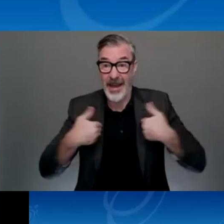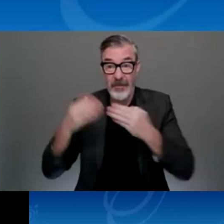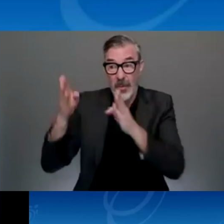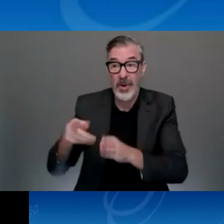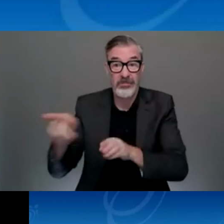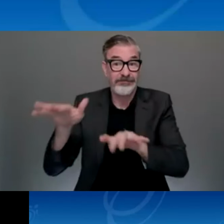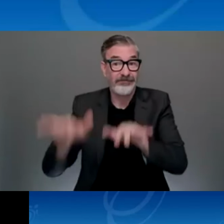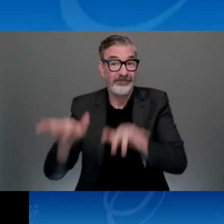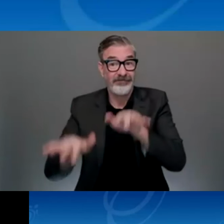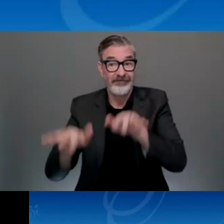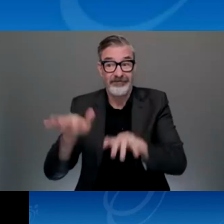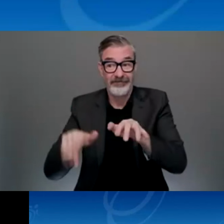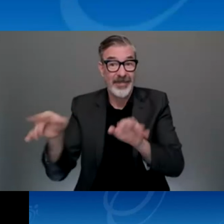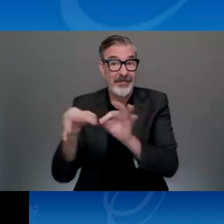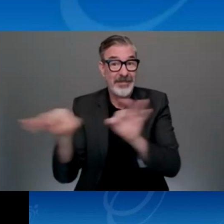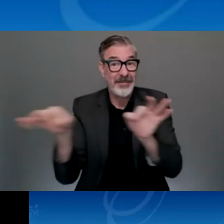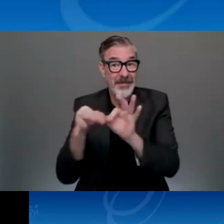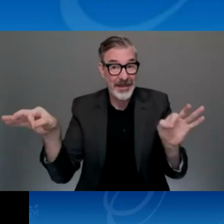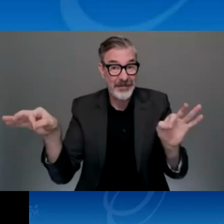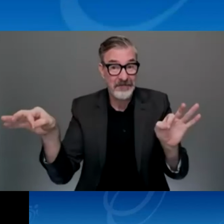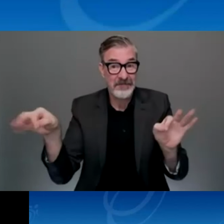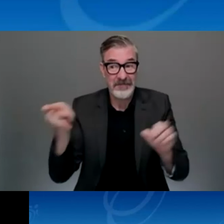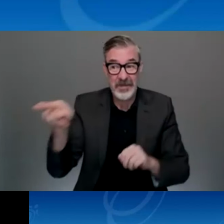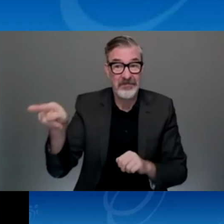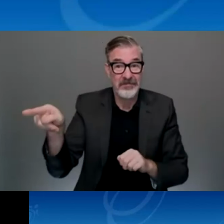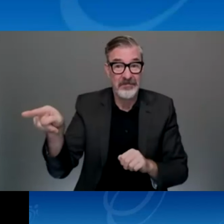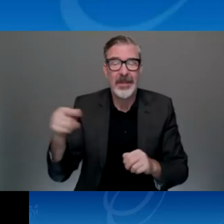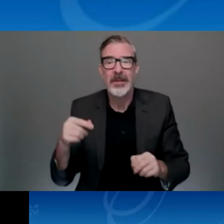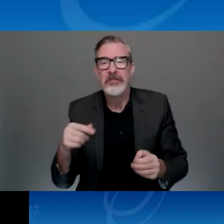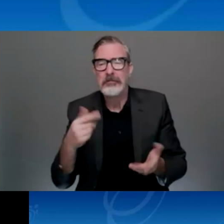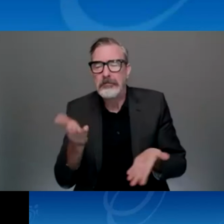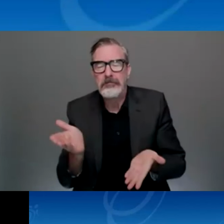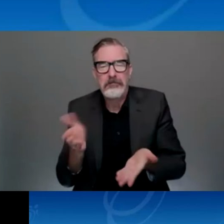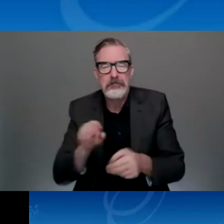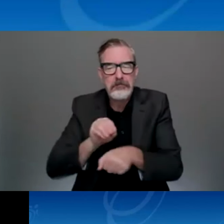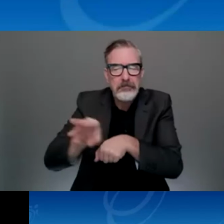today, and I would like to ask that we do our best to speak clearly, as that